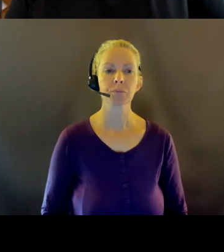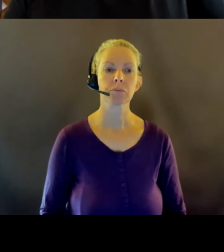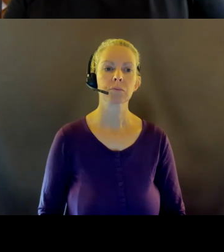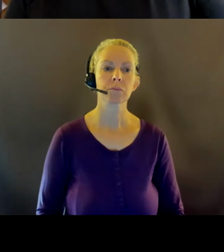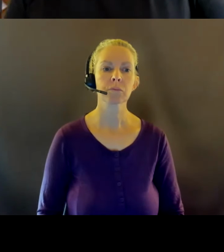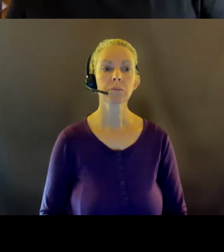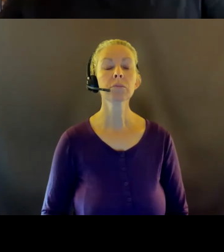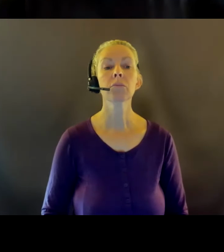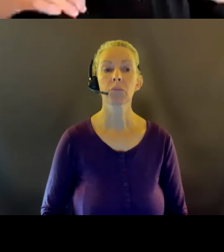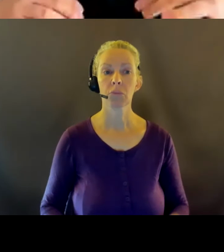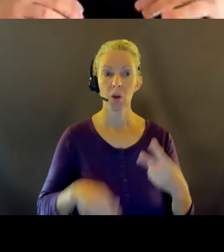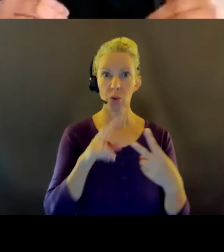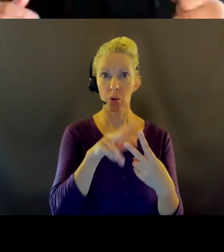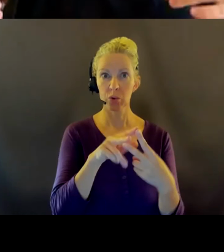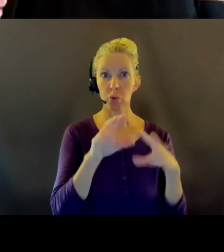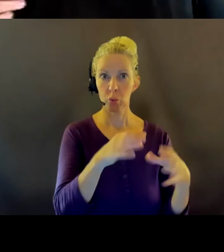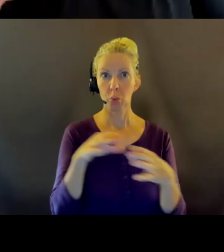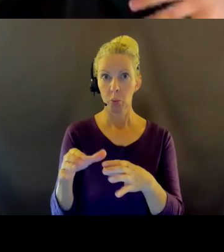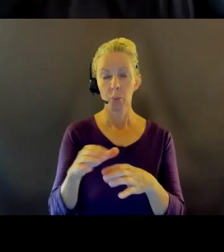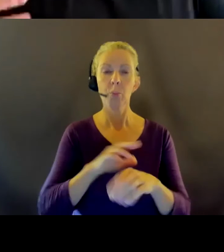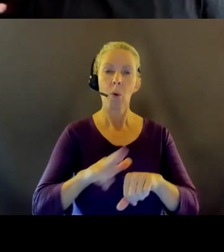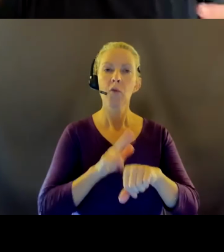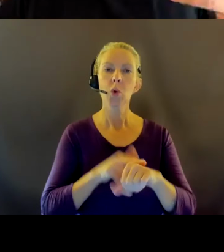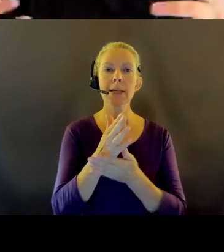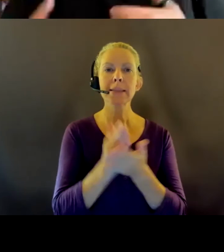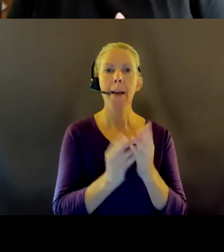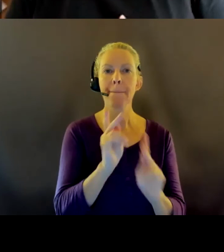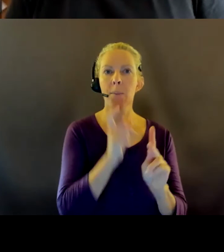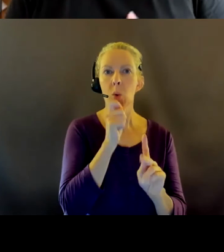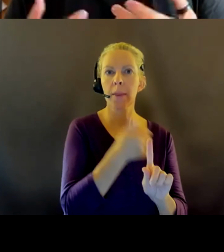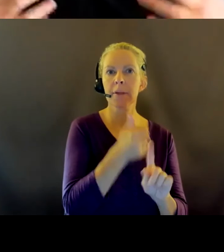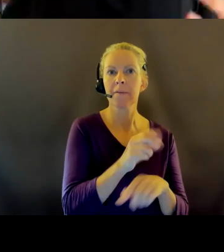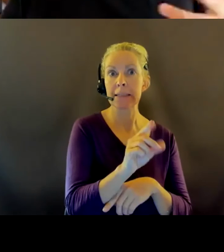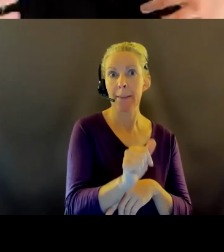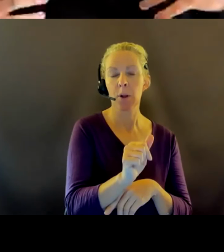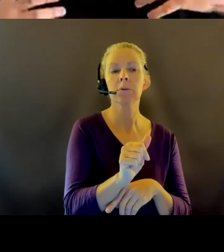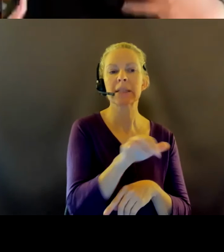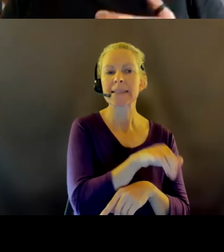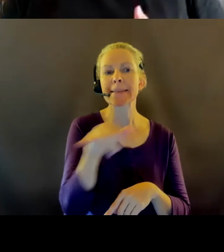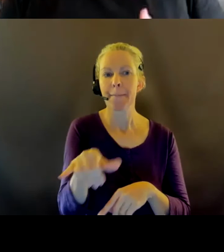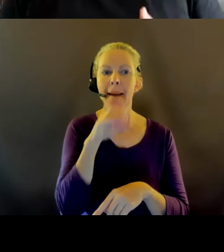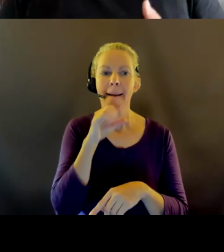have disabilities, there's a lot of overlap. I'm saying 52% of working-aged audience is potentially disabled or getting significantly